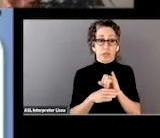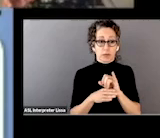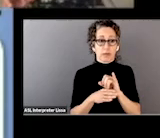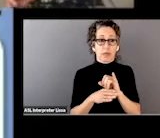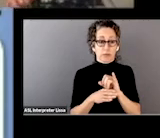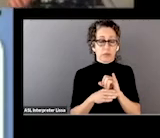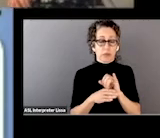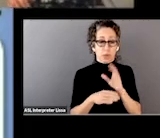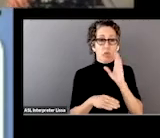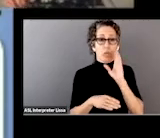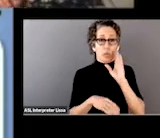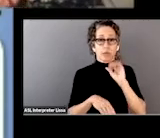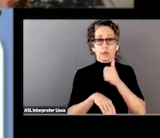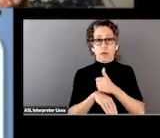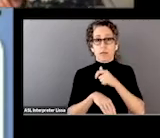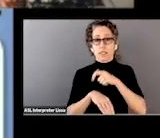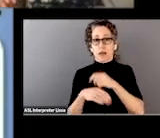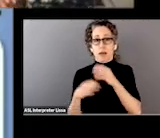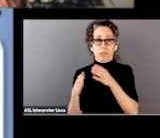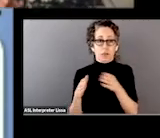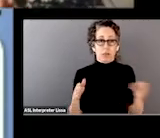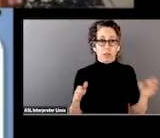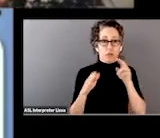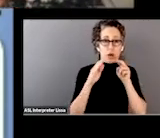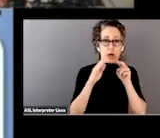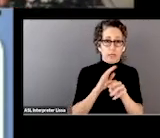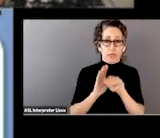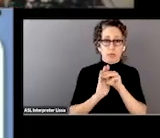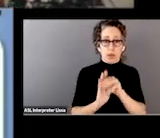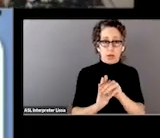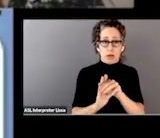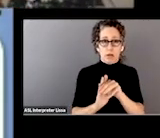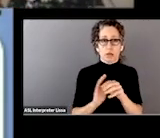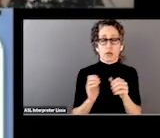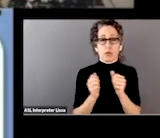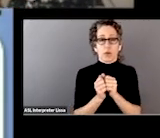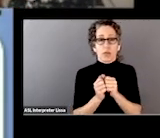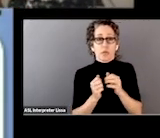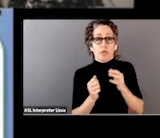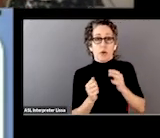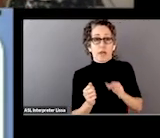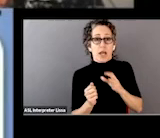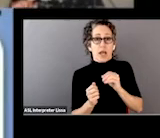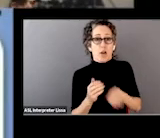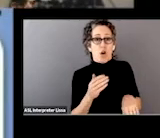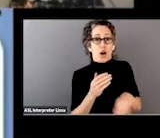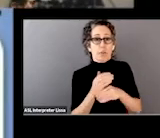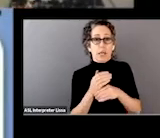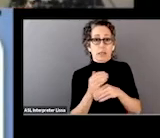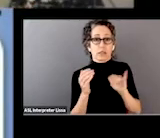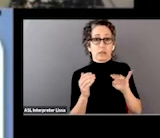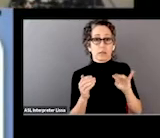forecasting model with profit and augmented human-in-the-loop to improve its prediction.